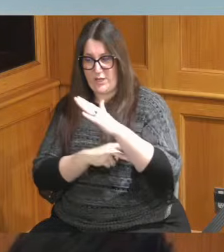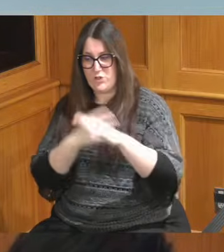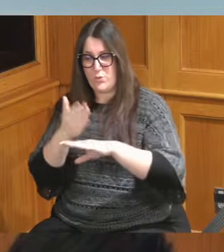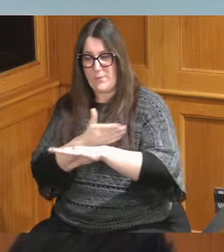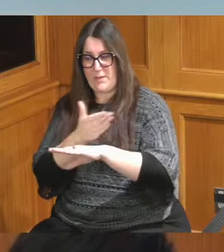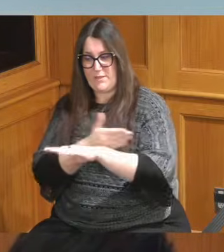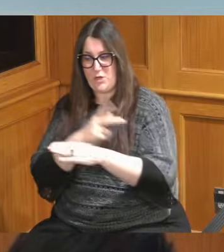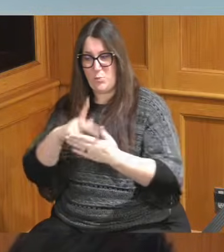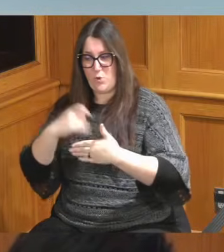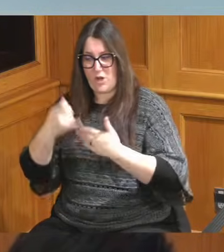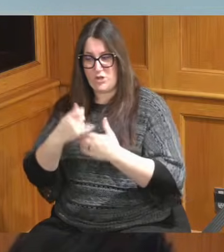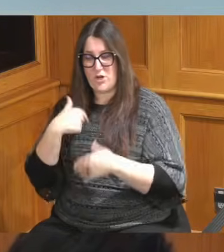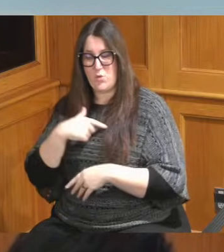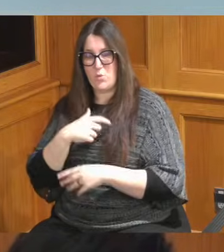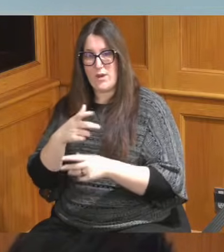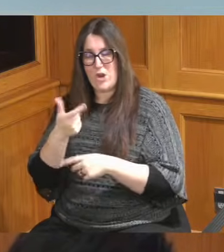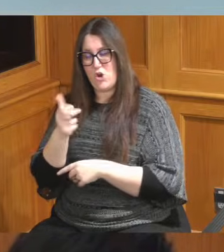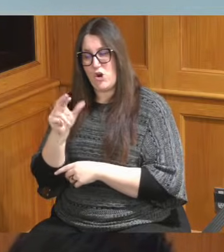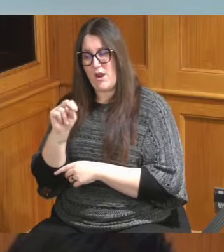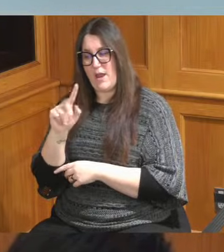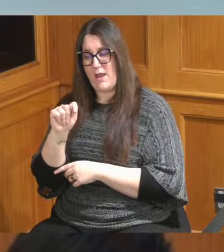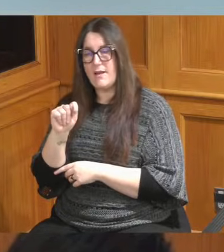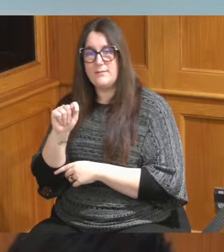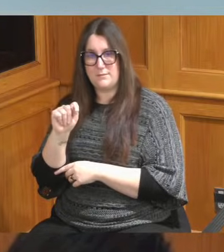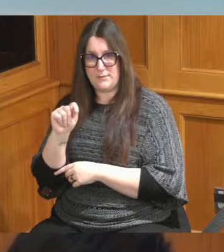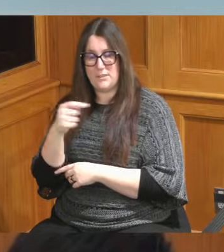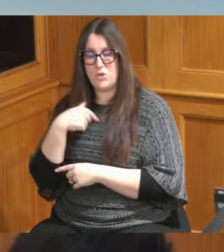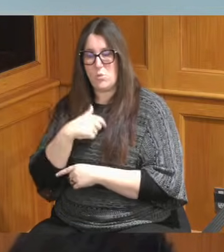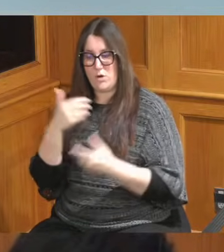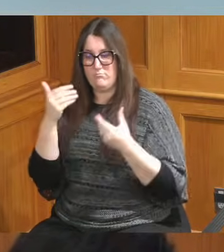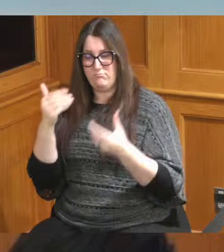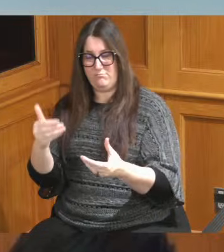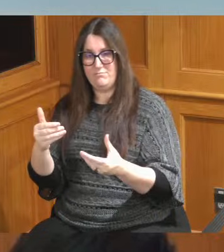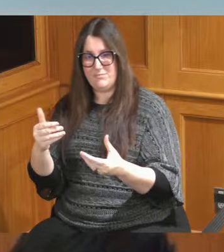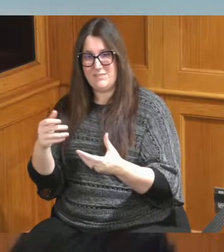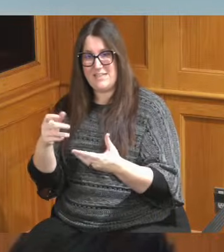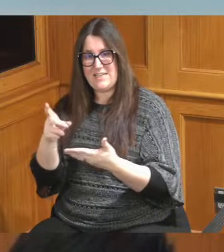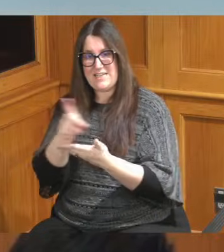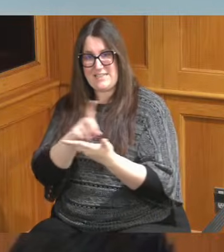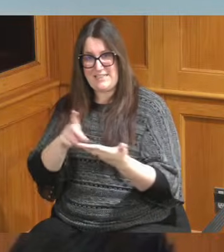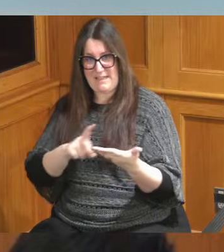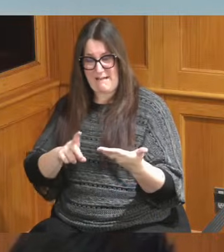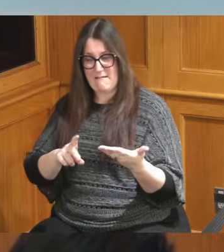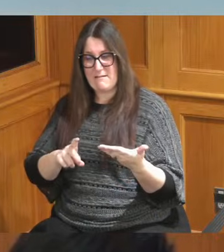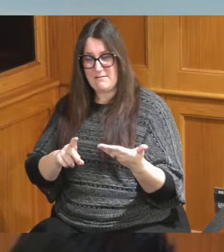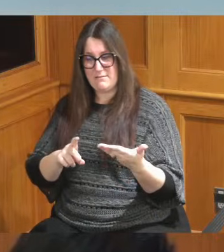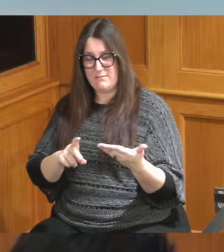grant funding on this for construction. So we're moving ahead with design. Um, this w agreement